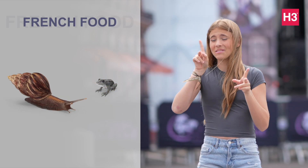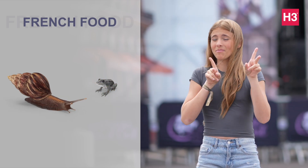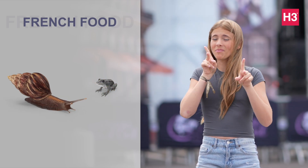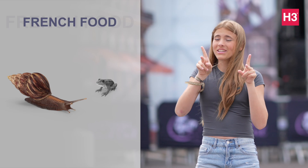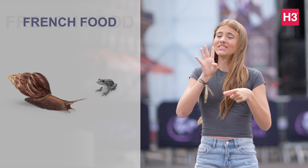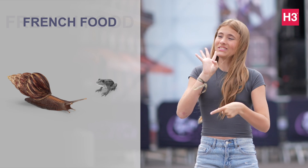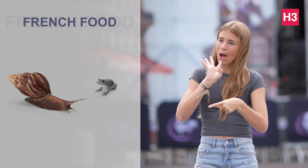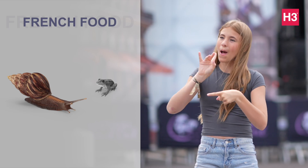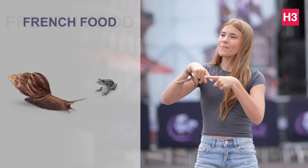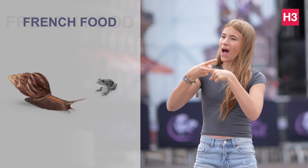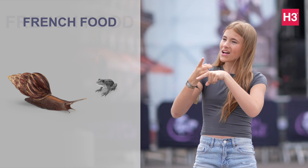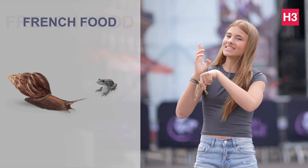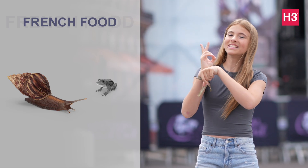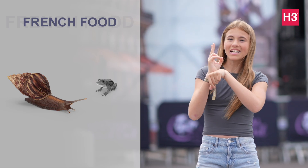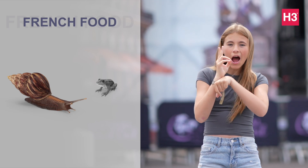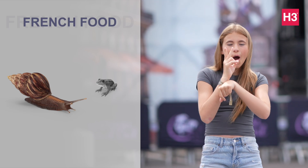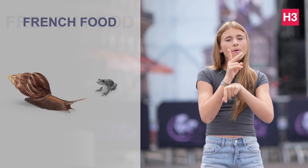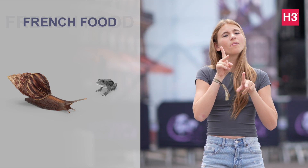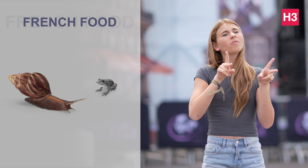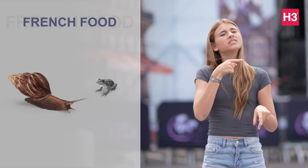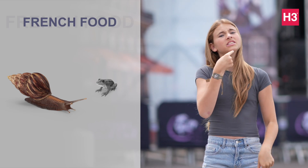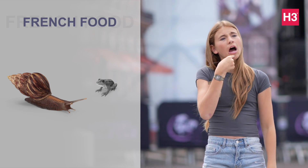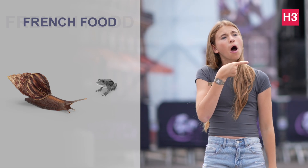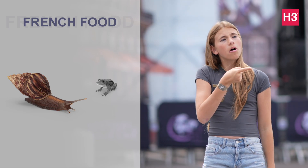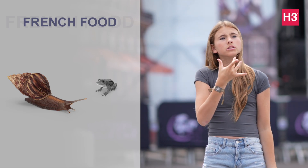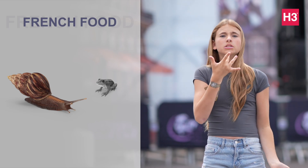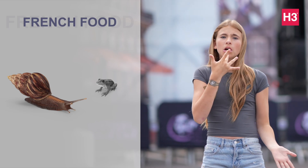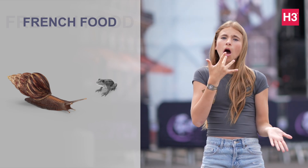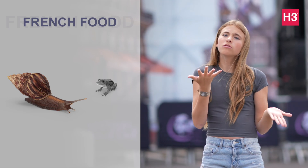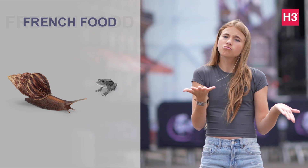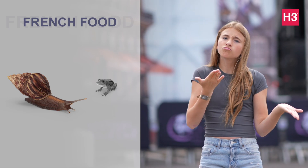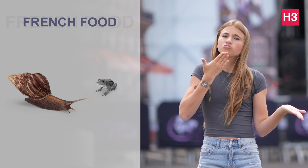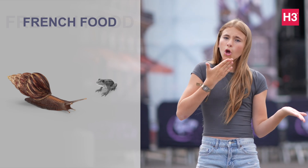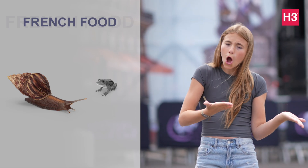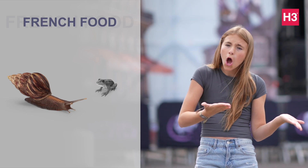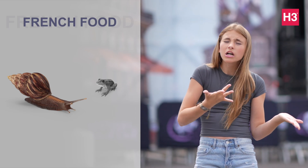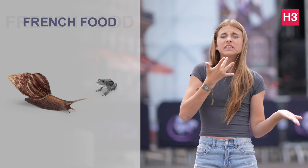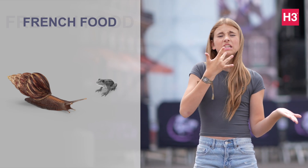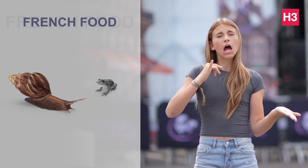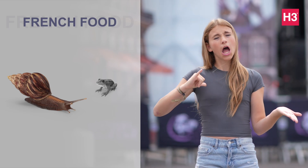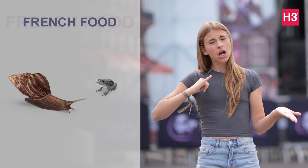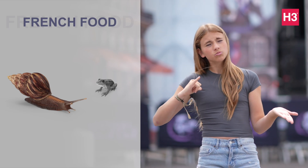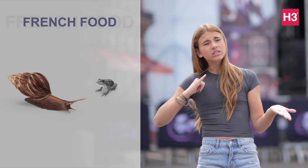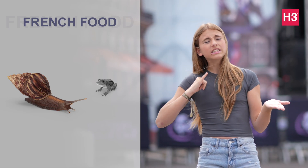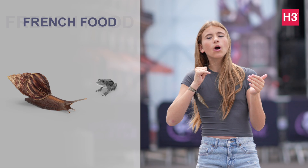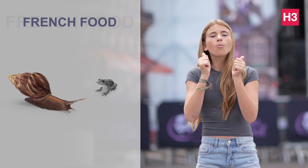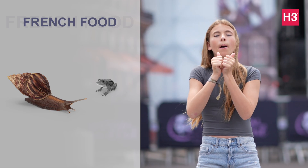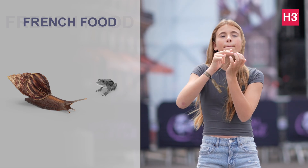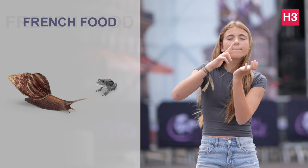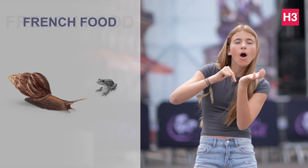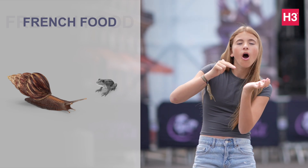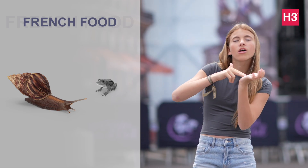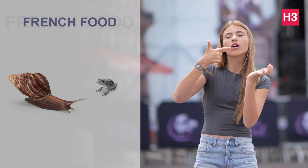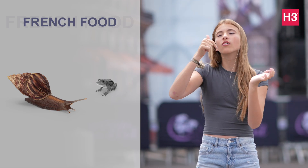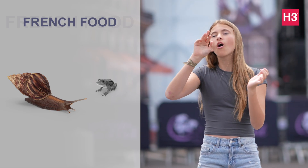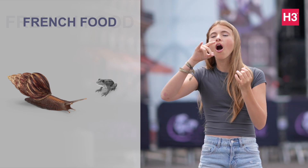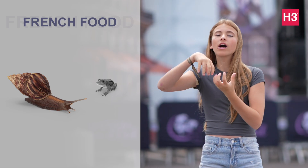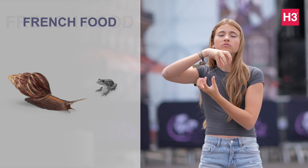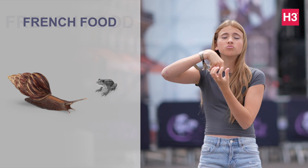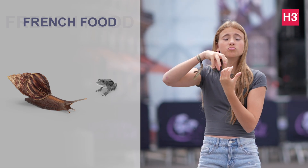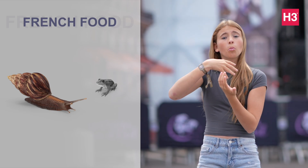with garlic and butter. I haven’t heard others talking